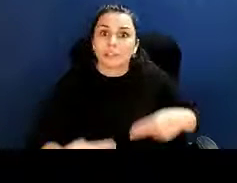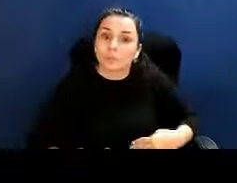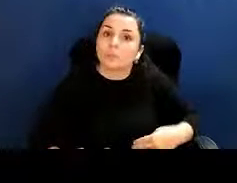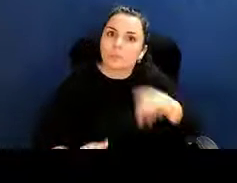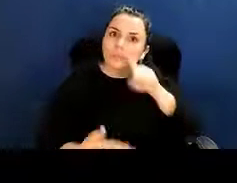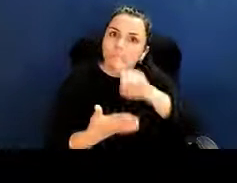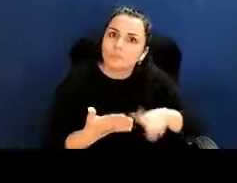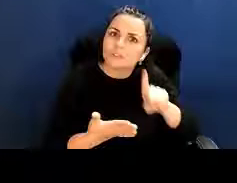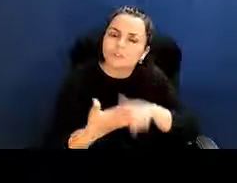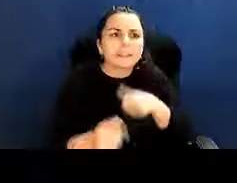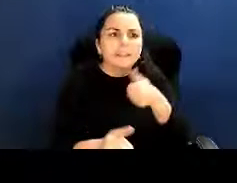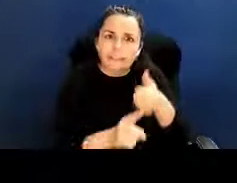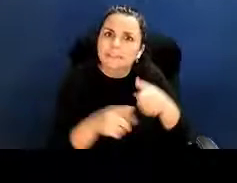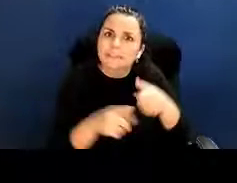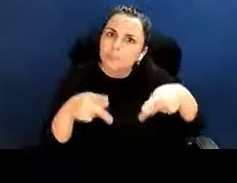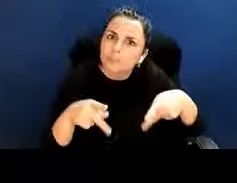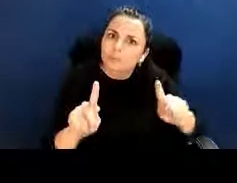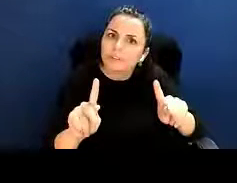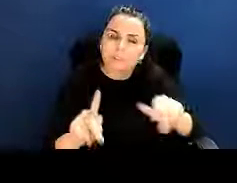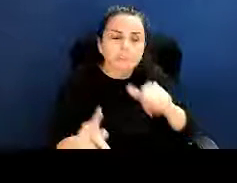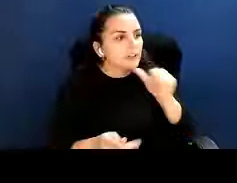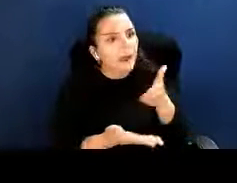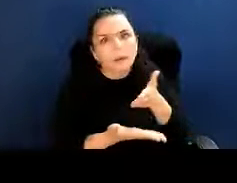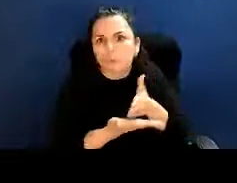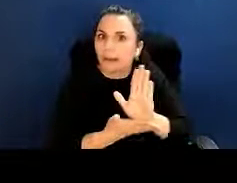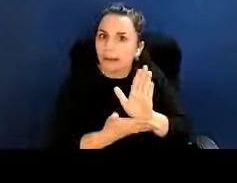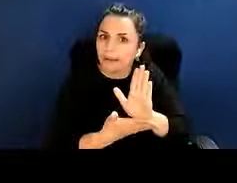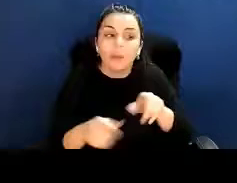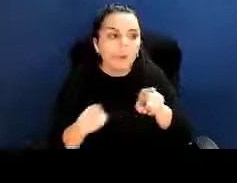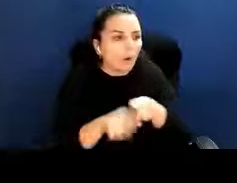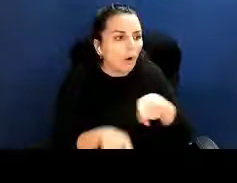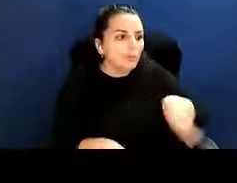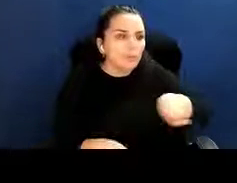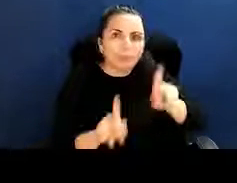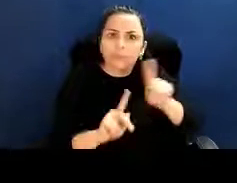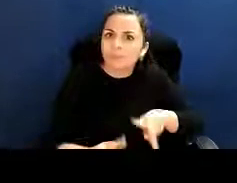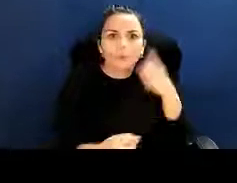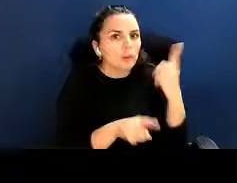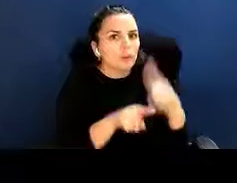and of course that research participants are not just a means for you to reach your ends.